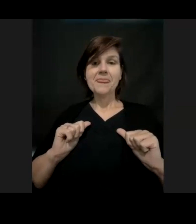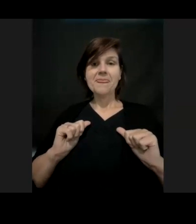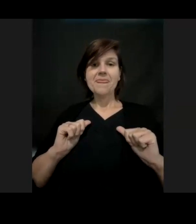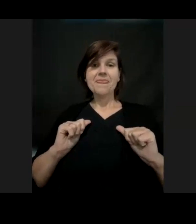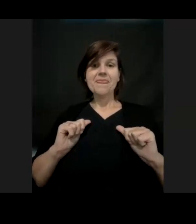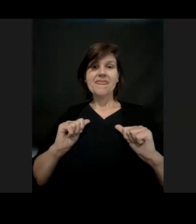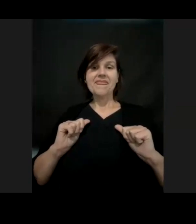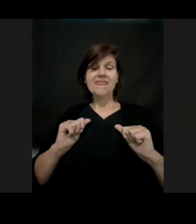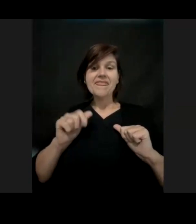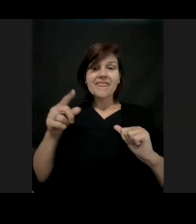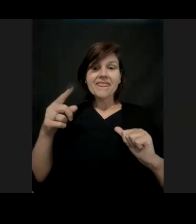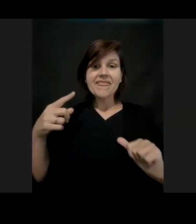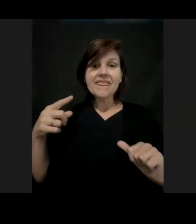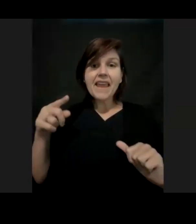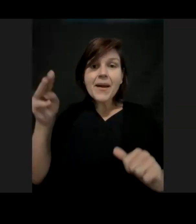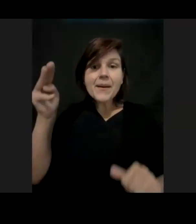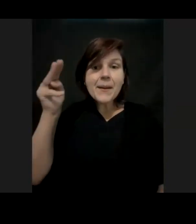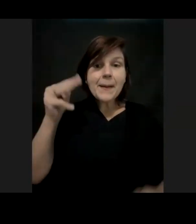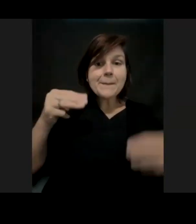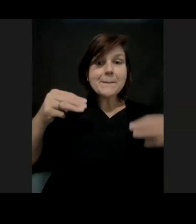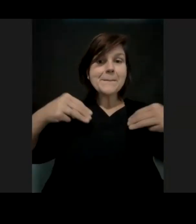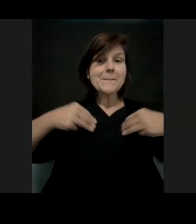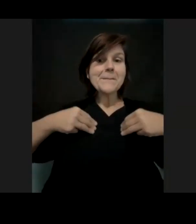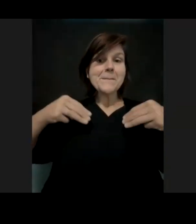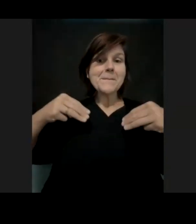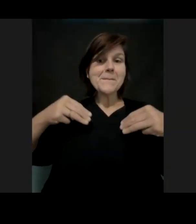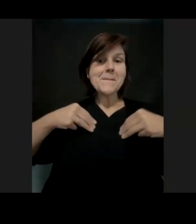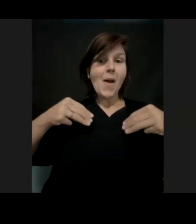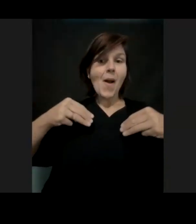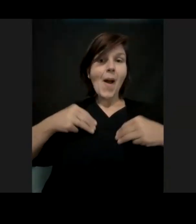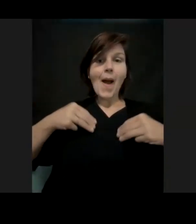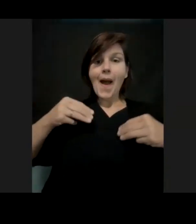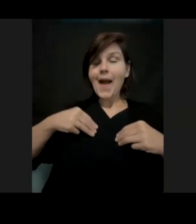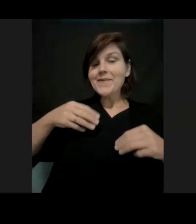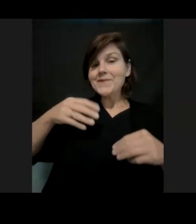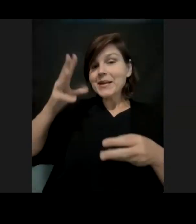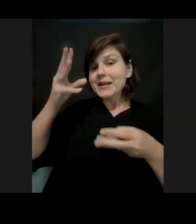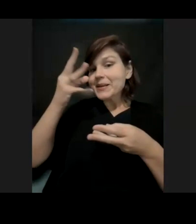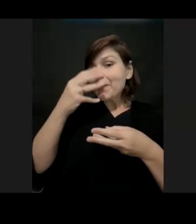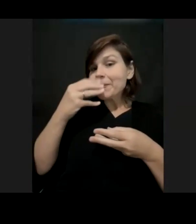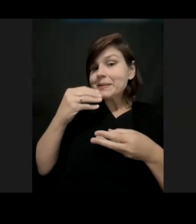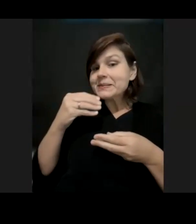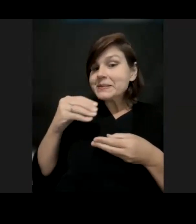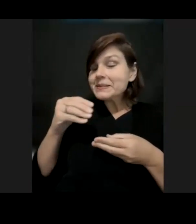There’s Little Marvin. He'd nearly gone to sleep on the desk. I'm here, Gwynnie Gwyn Gwyn! There we go.